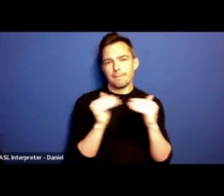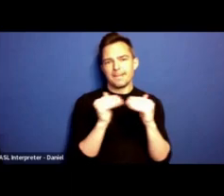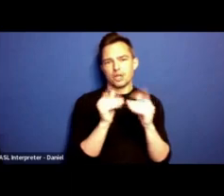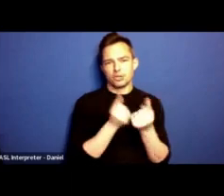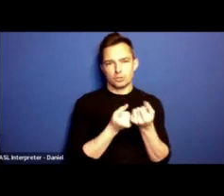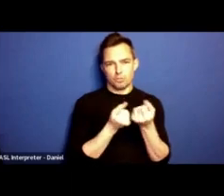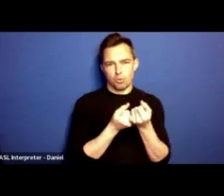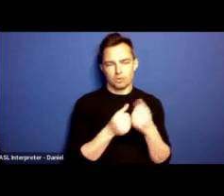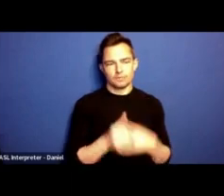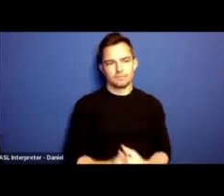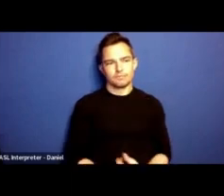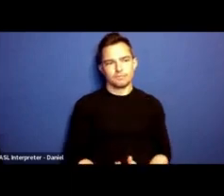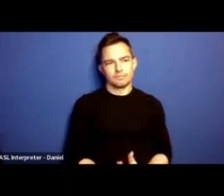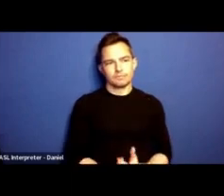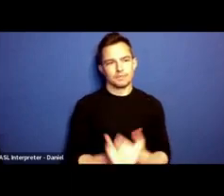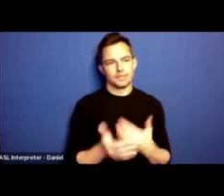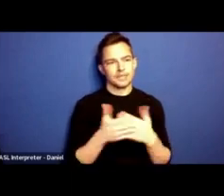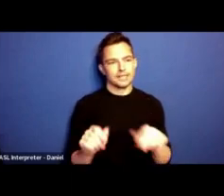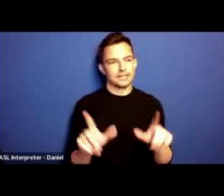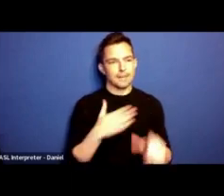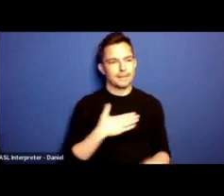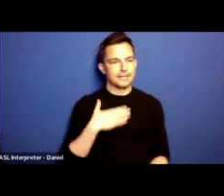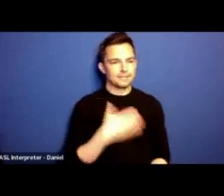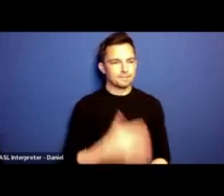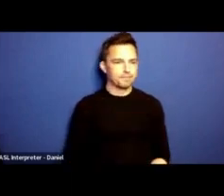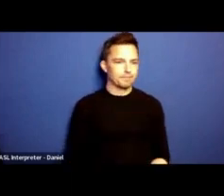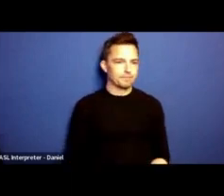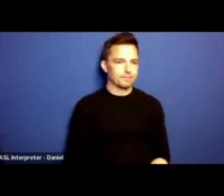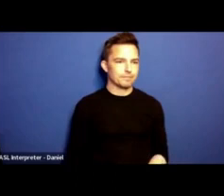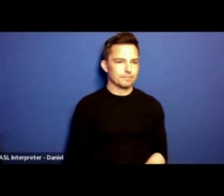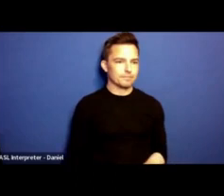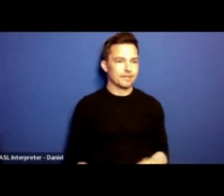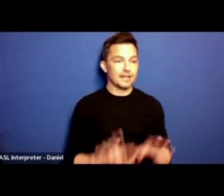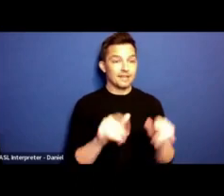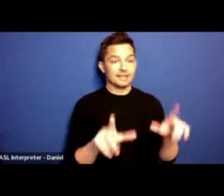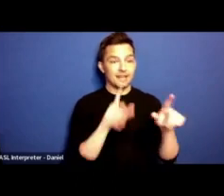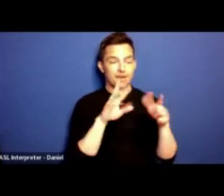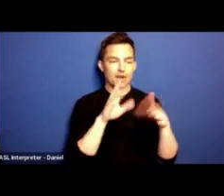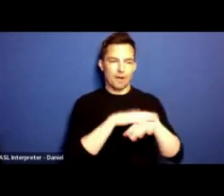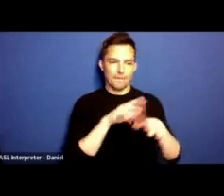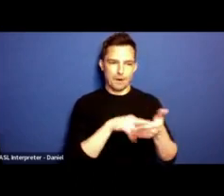Next slide please. This slide is very intentional, both the title